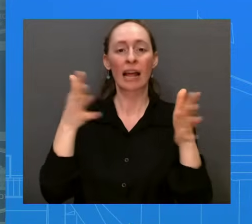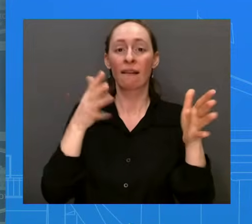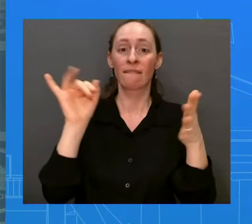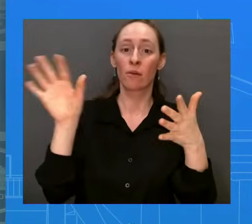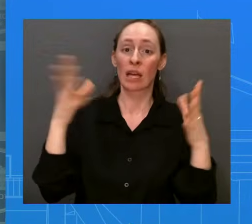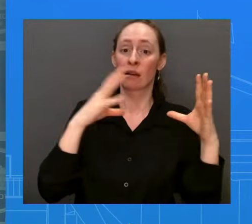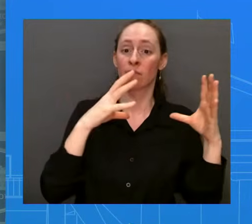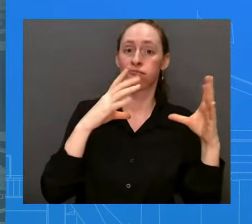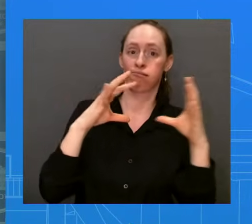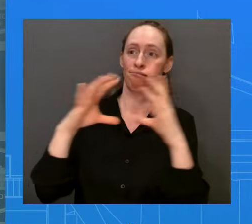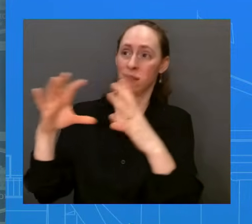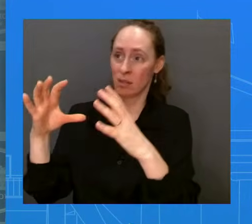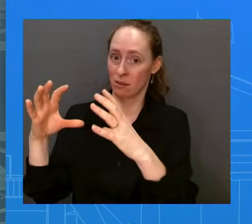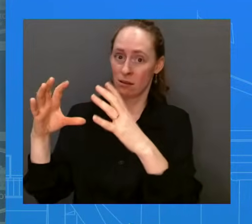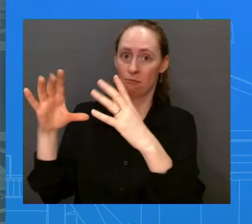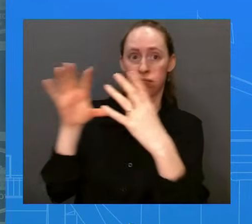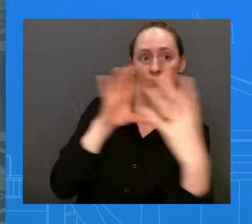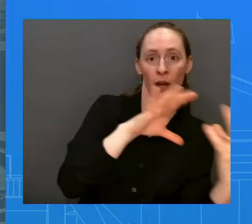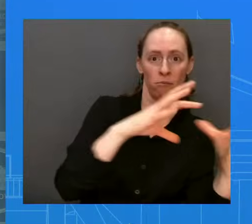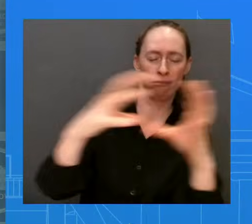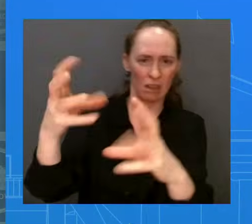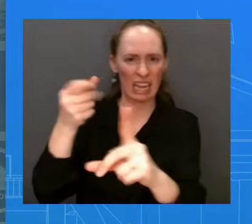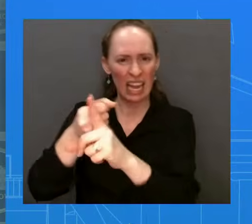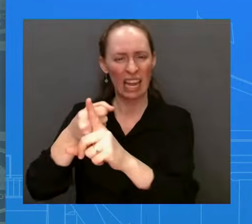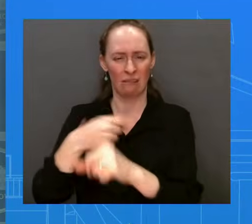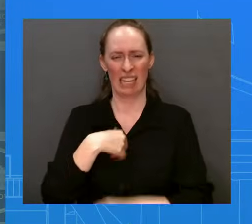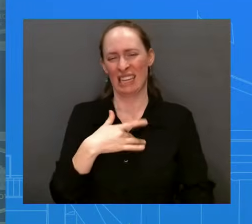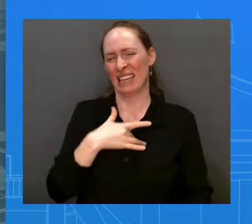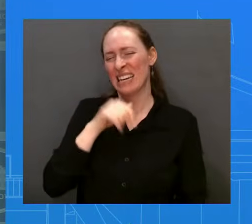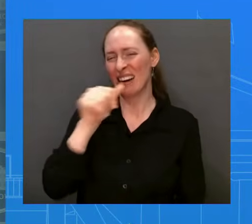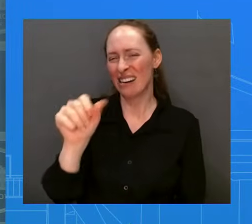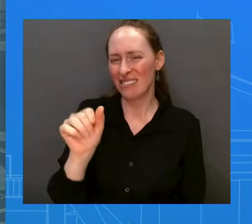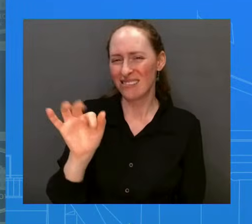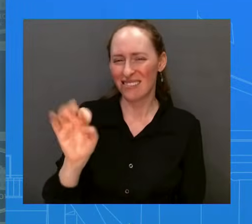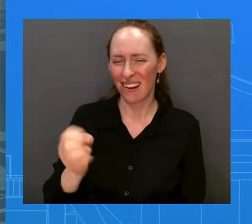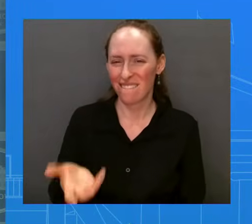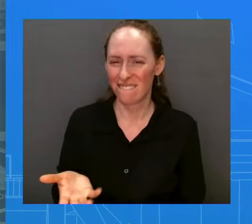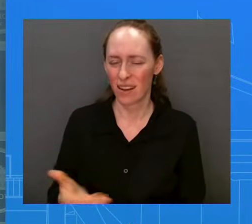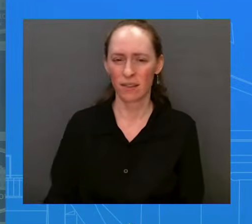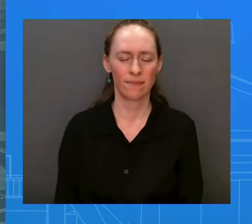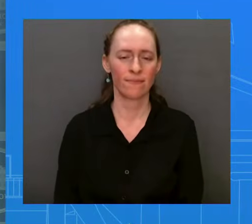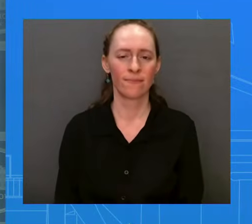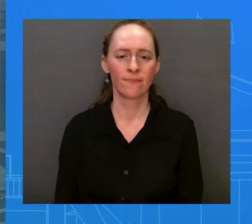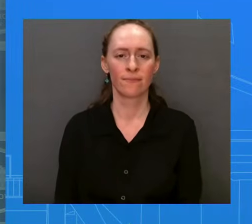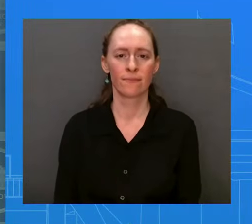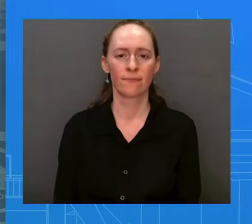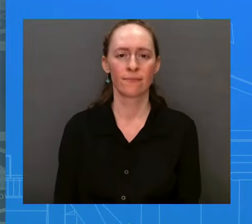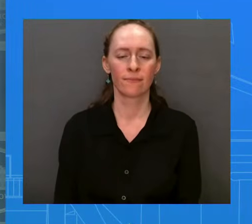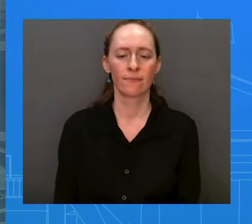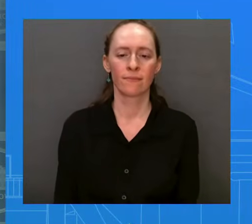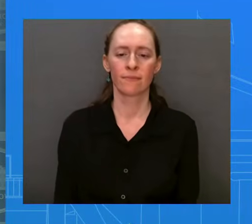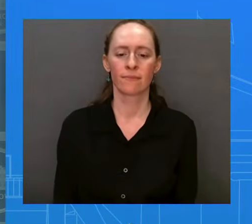was even though we had no indications that any of these three objects were surveilling,